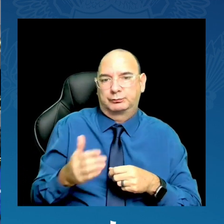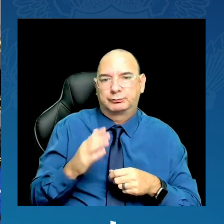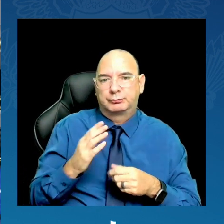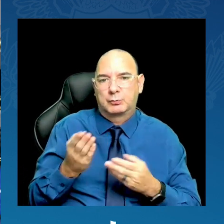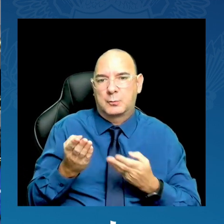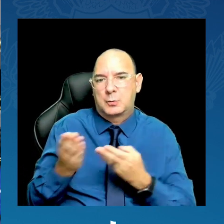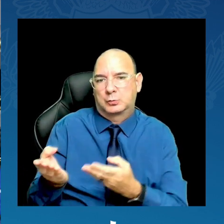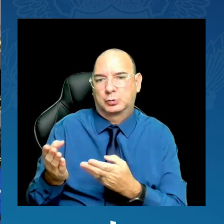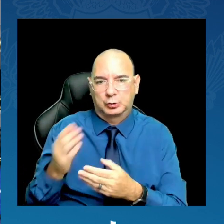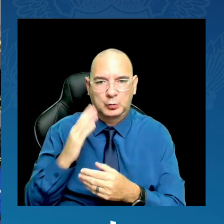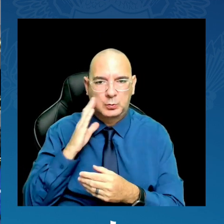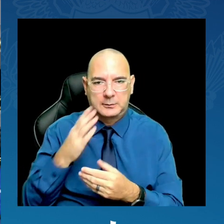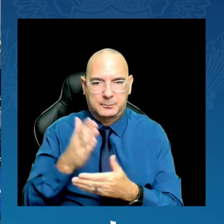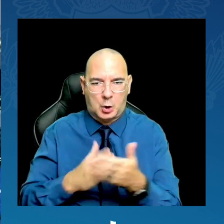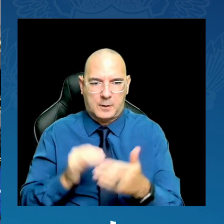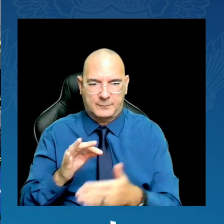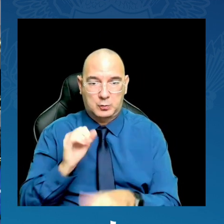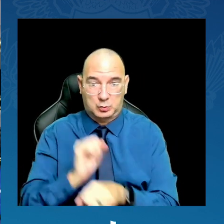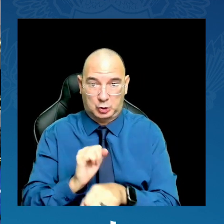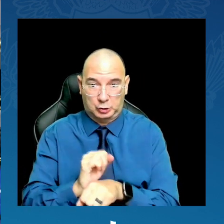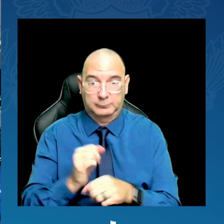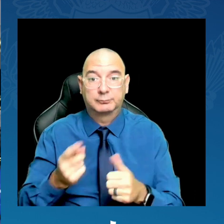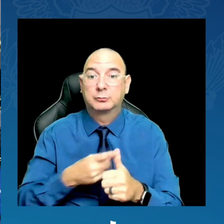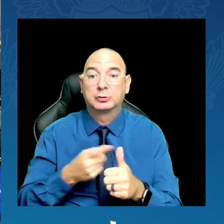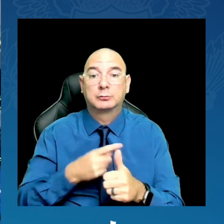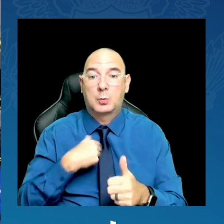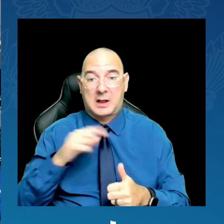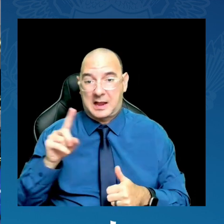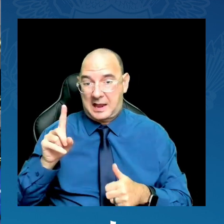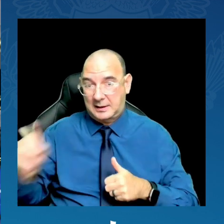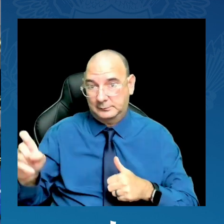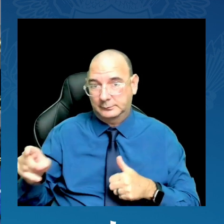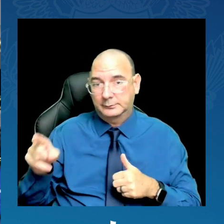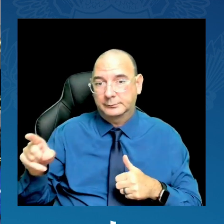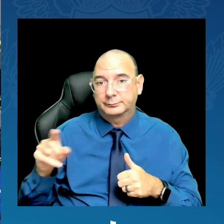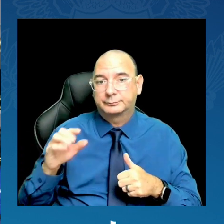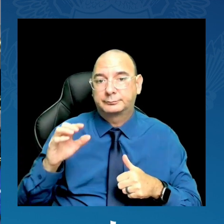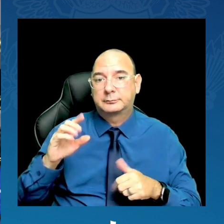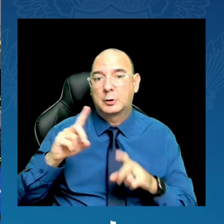One, I'm asking the Department of Education to create a plan within 90 days